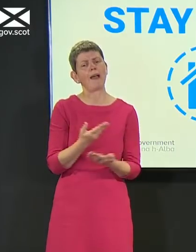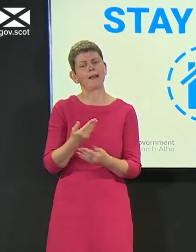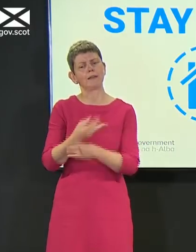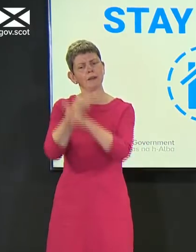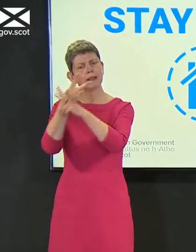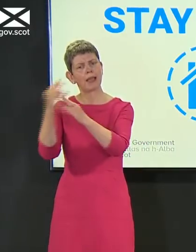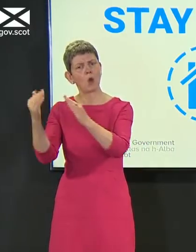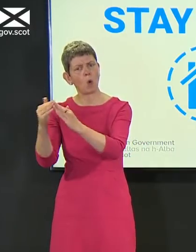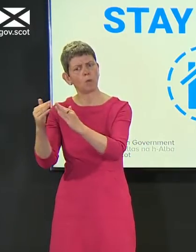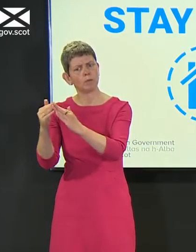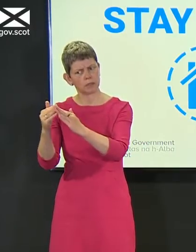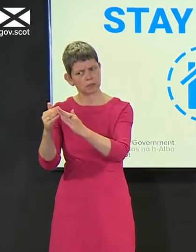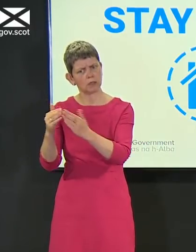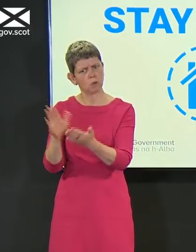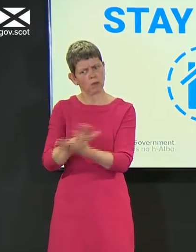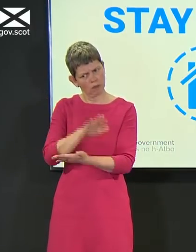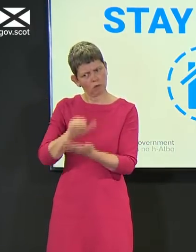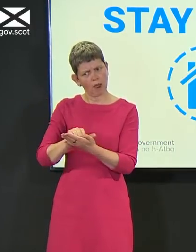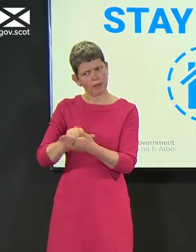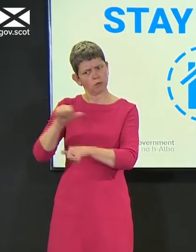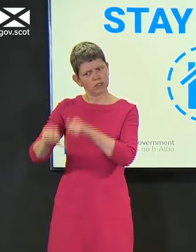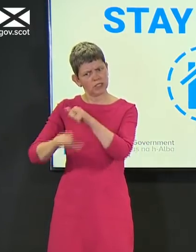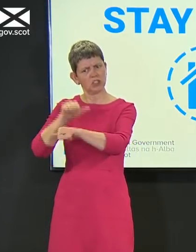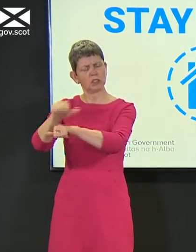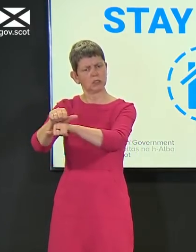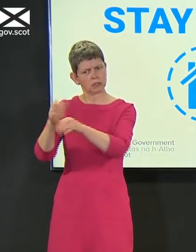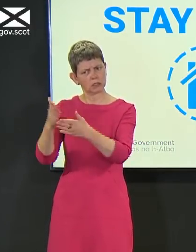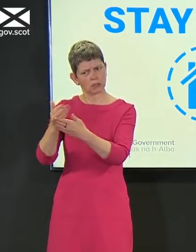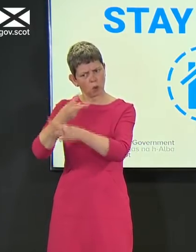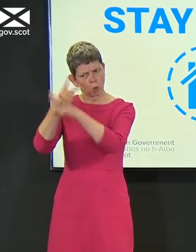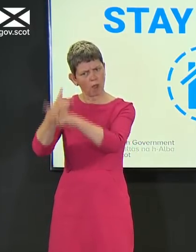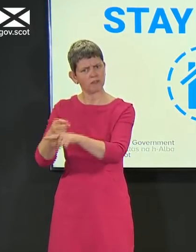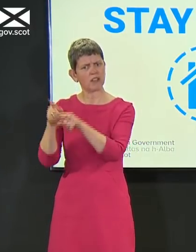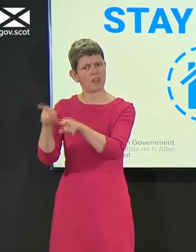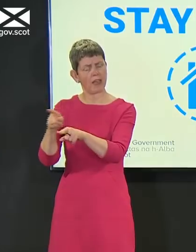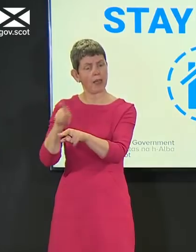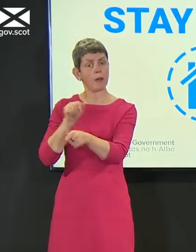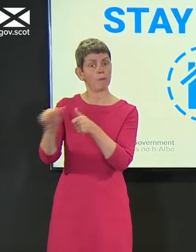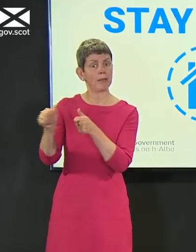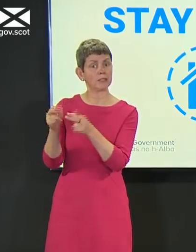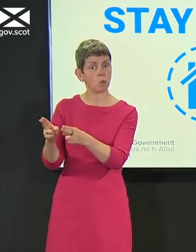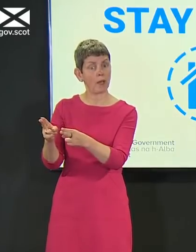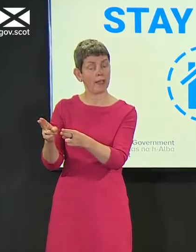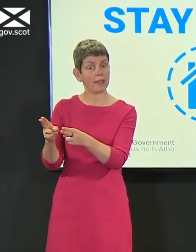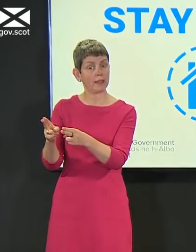protection procedures and isolation procedures in place and we didn't know what we know now